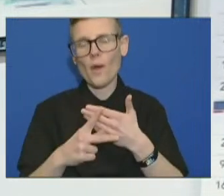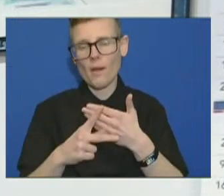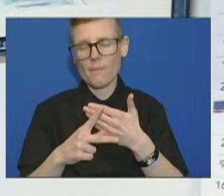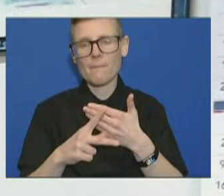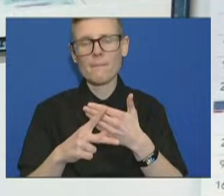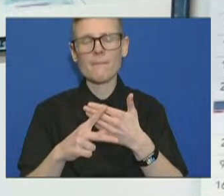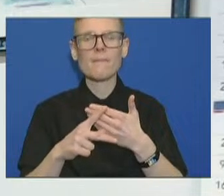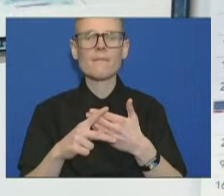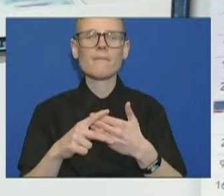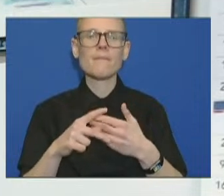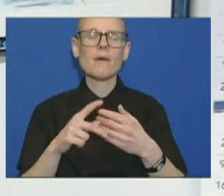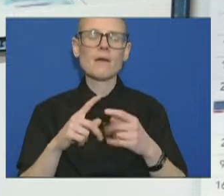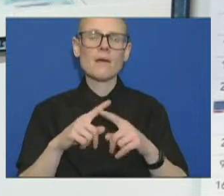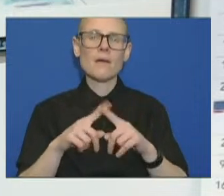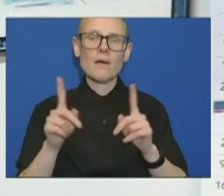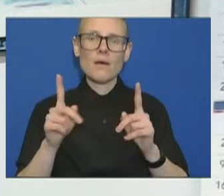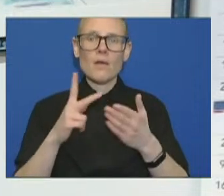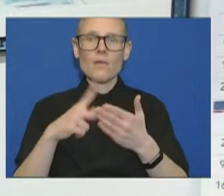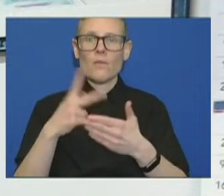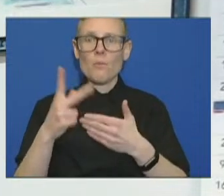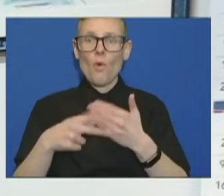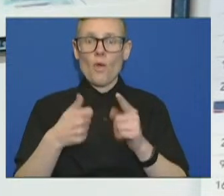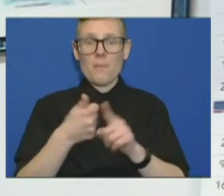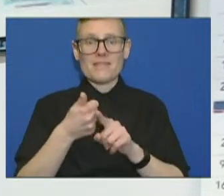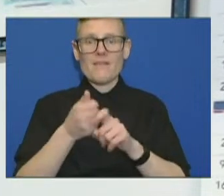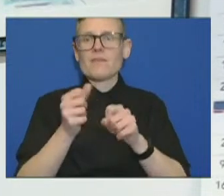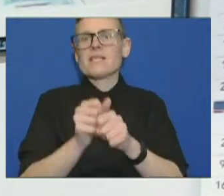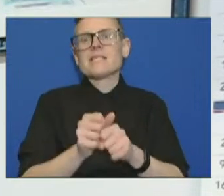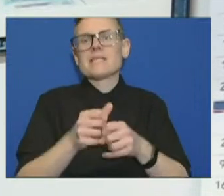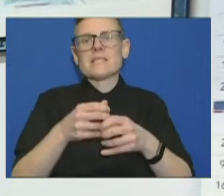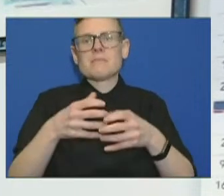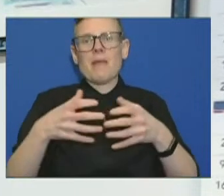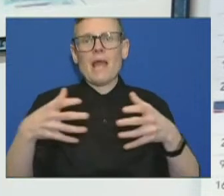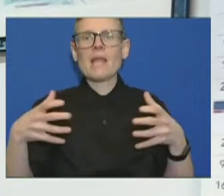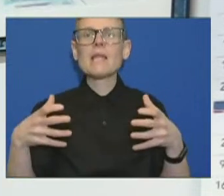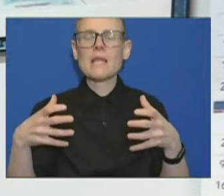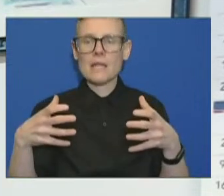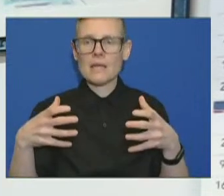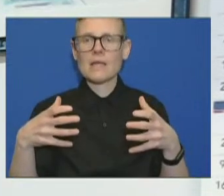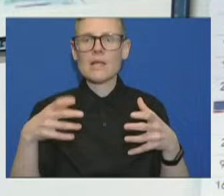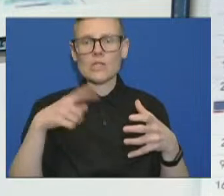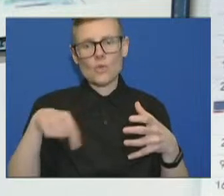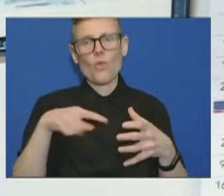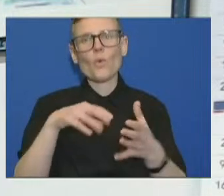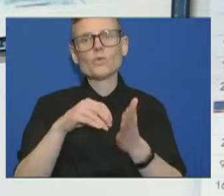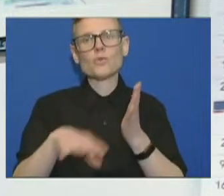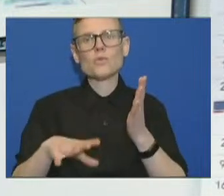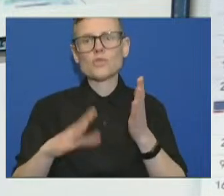the particular twice exceptional